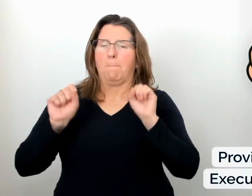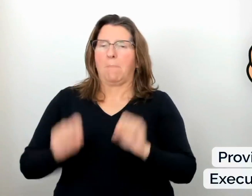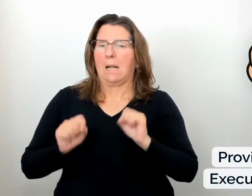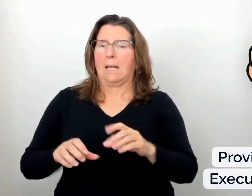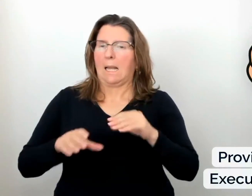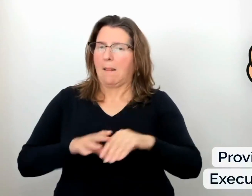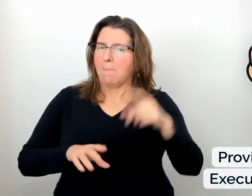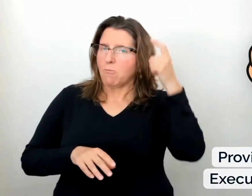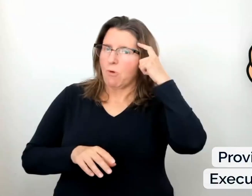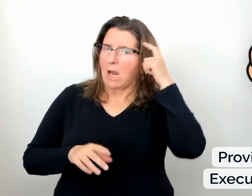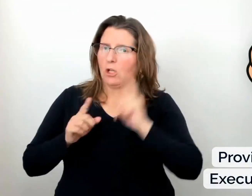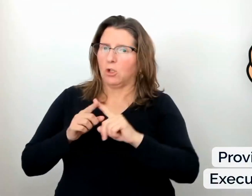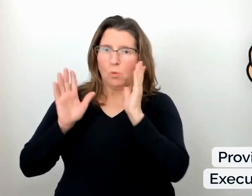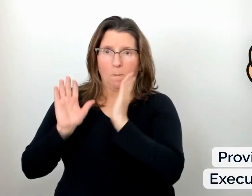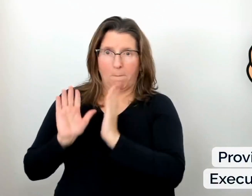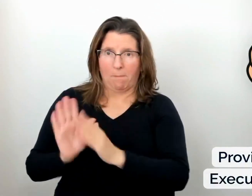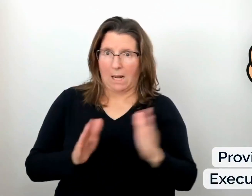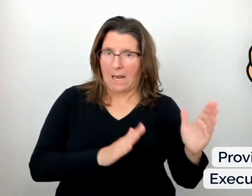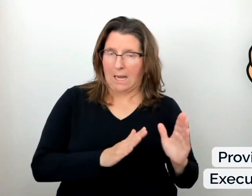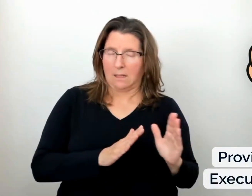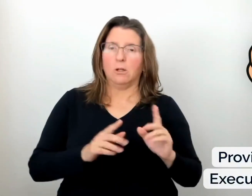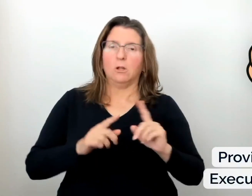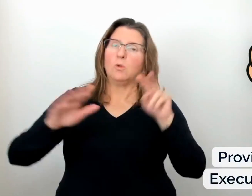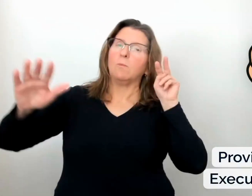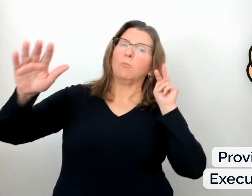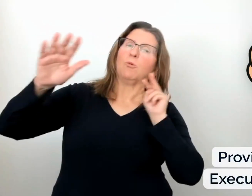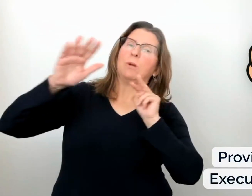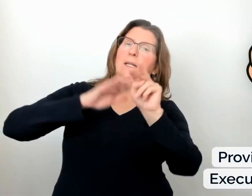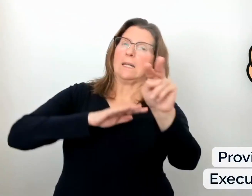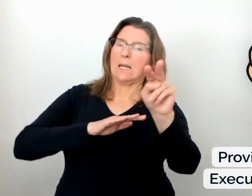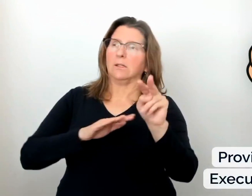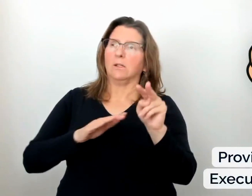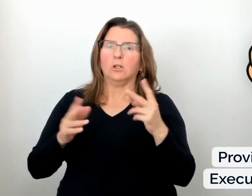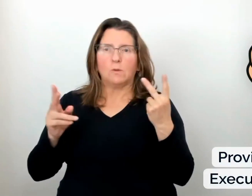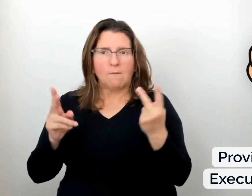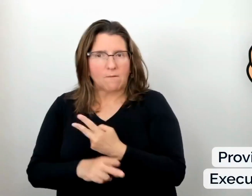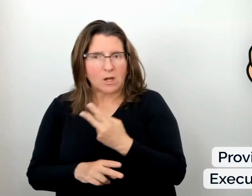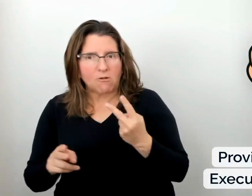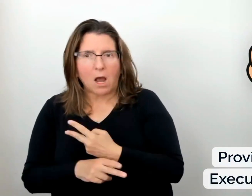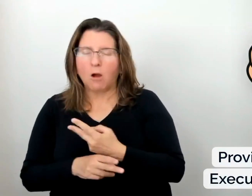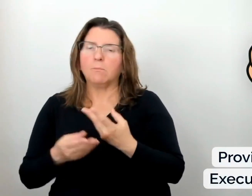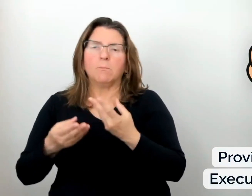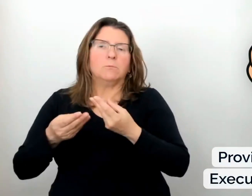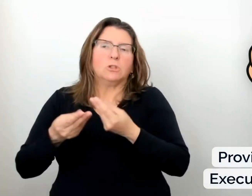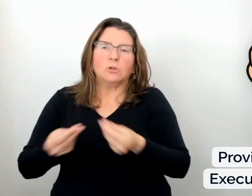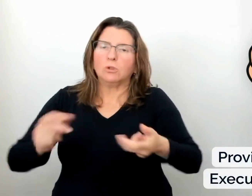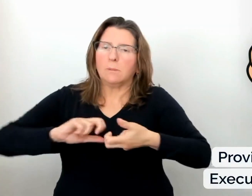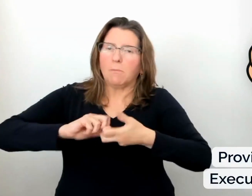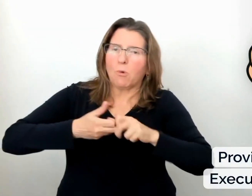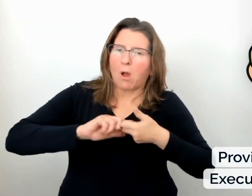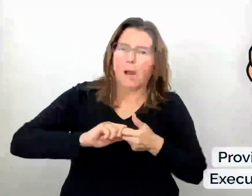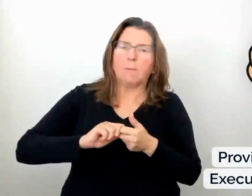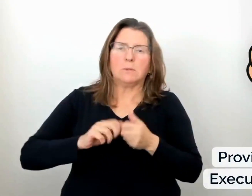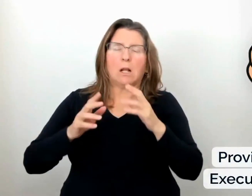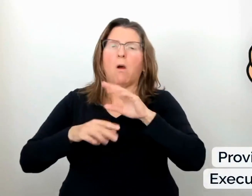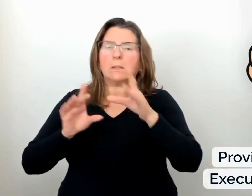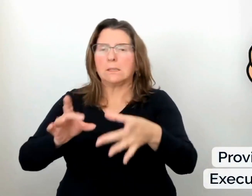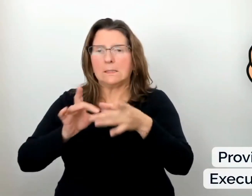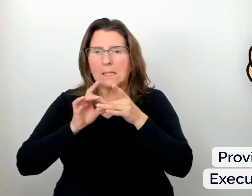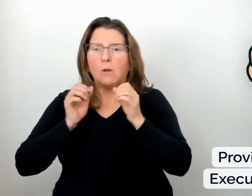Activities where they have to make plans, predict what lies ahead, and problem solve.